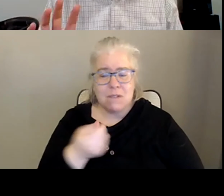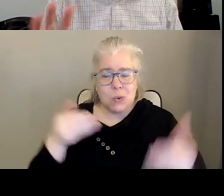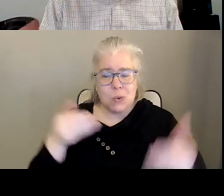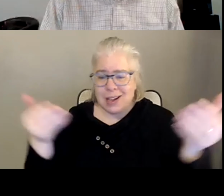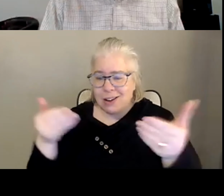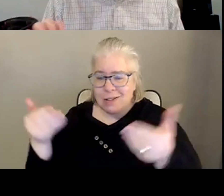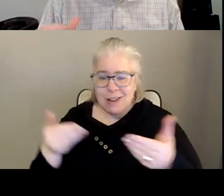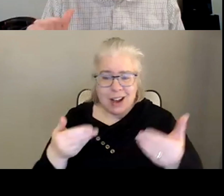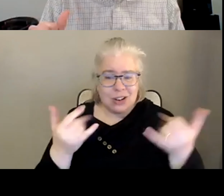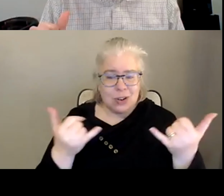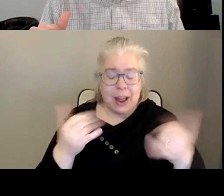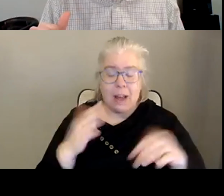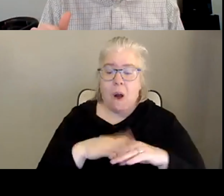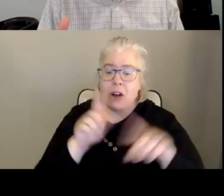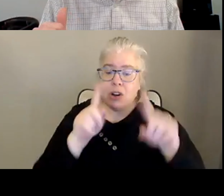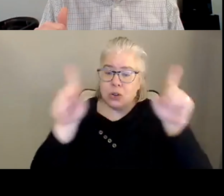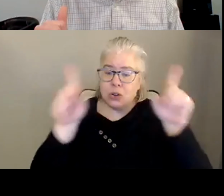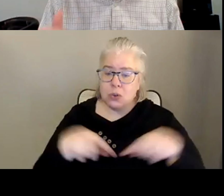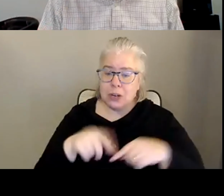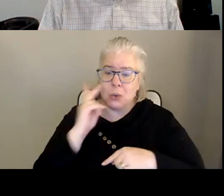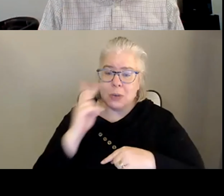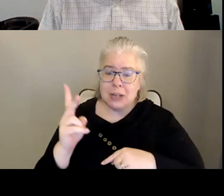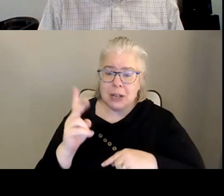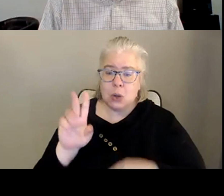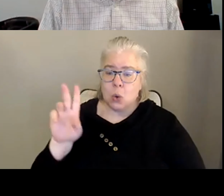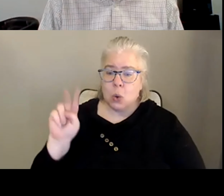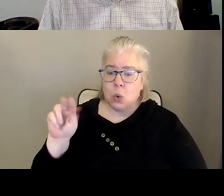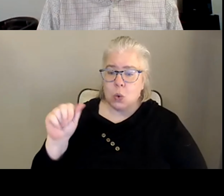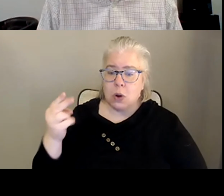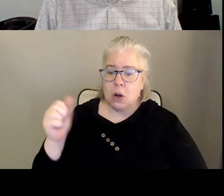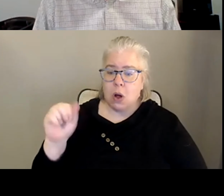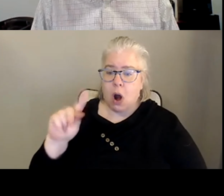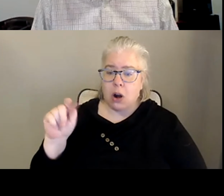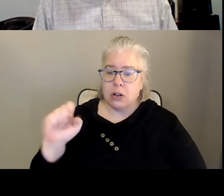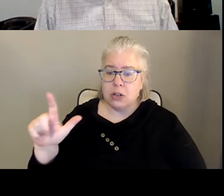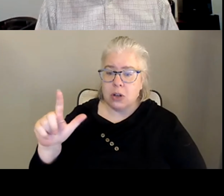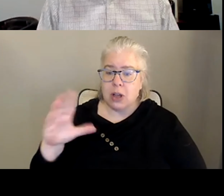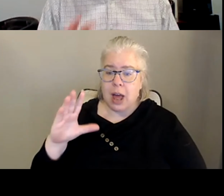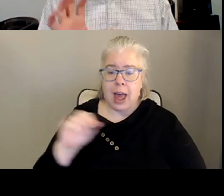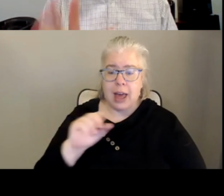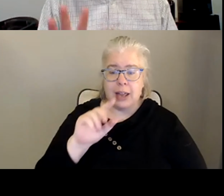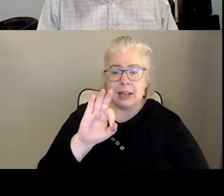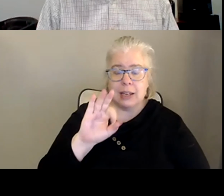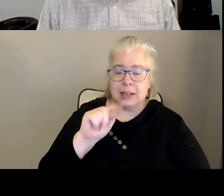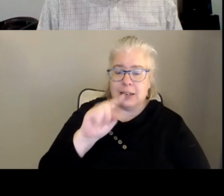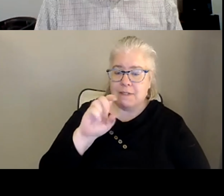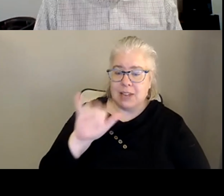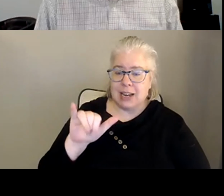On your screen you see Una Hartzell and Tiffany Hanson who'll be presenters today.